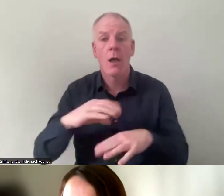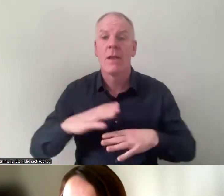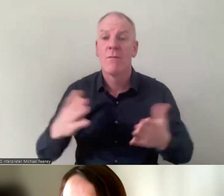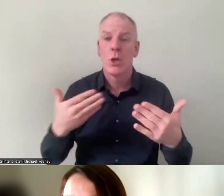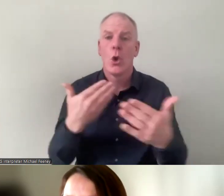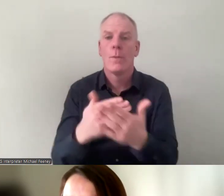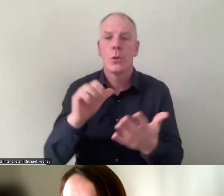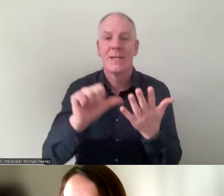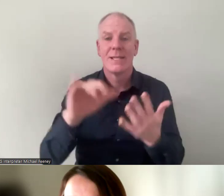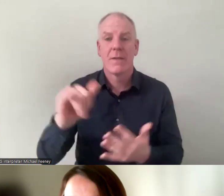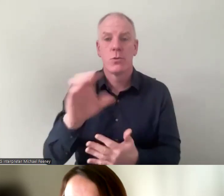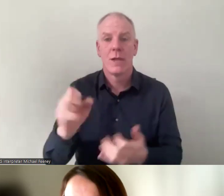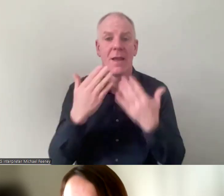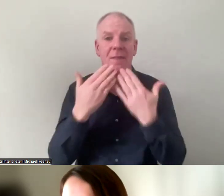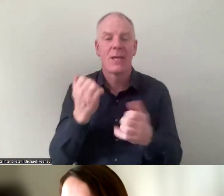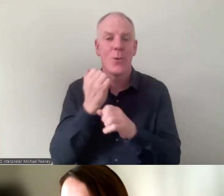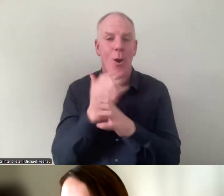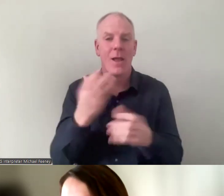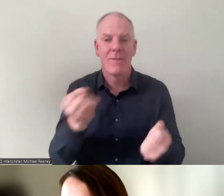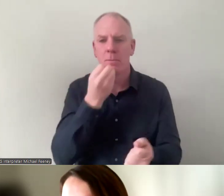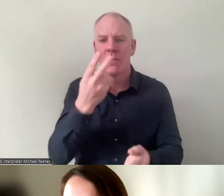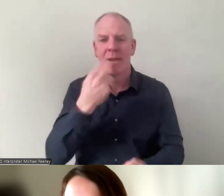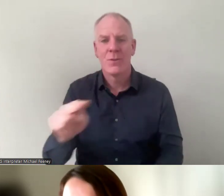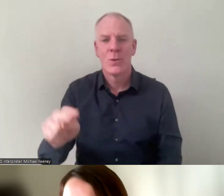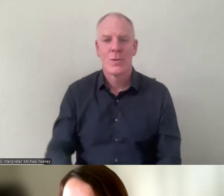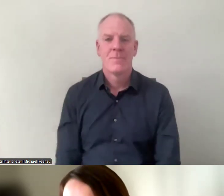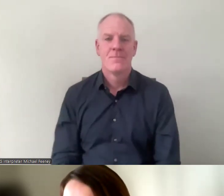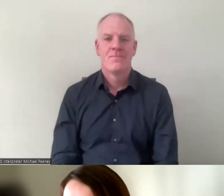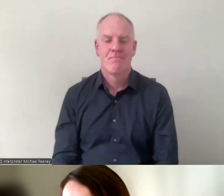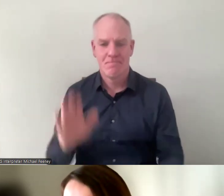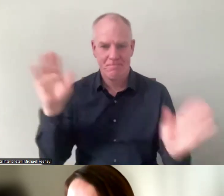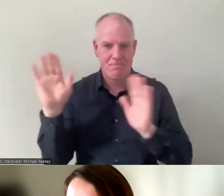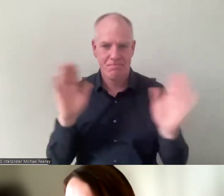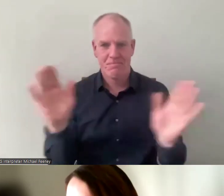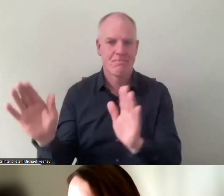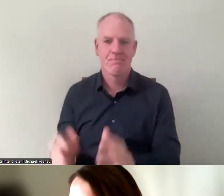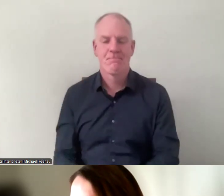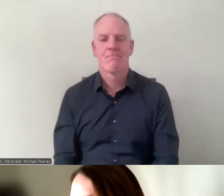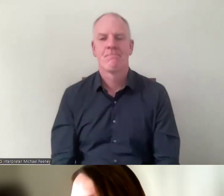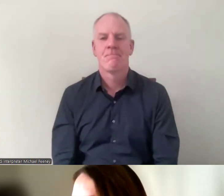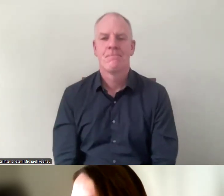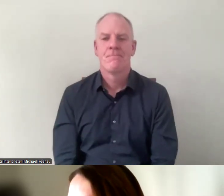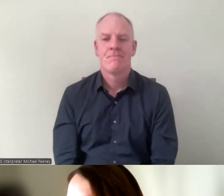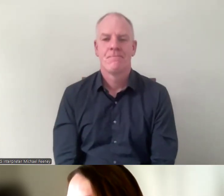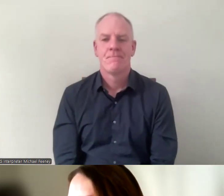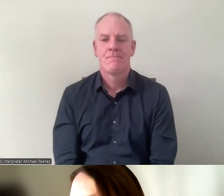July. Thank you all and have a lovely afternoon. Thanks so much. Bye. Thank you. Bye, bye.